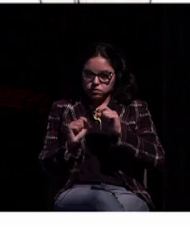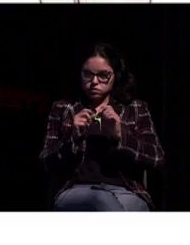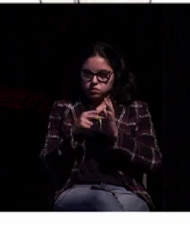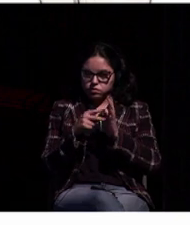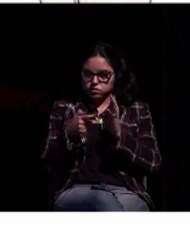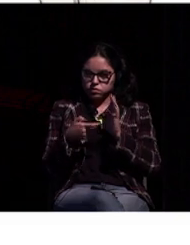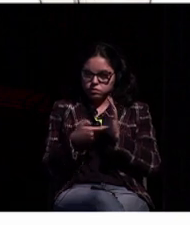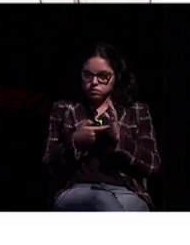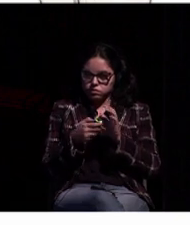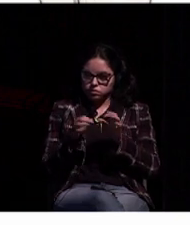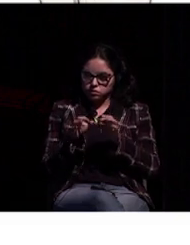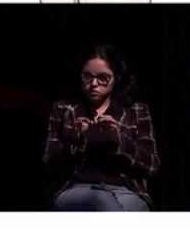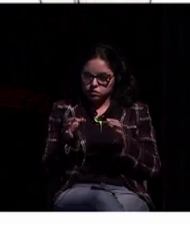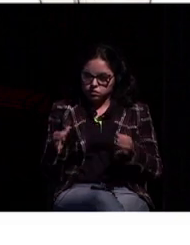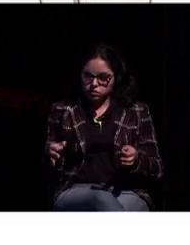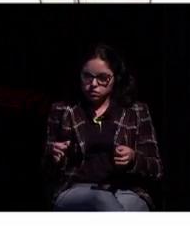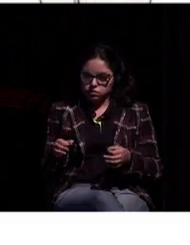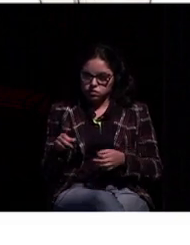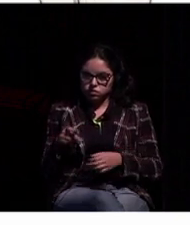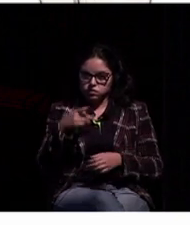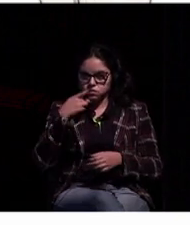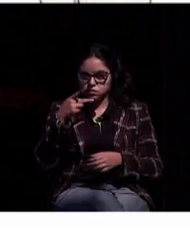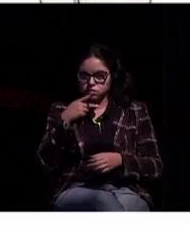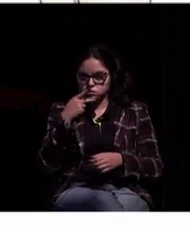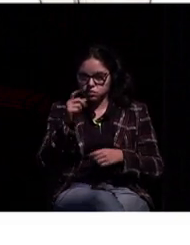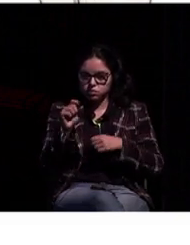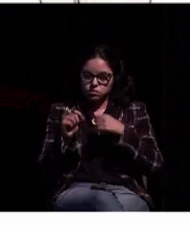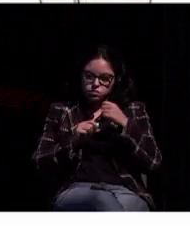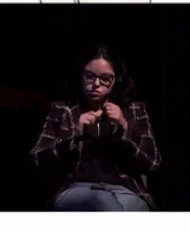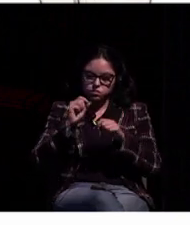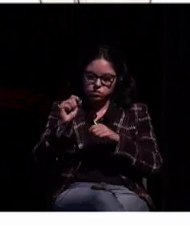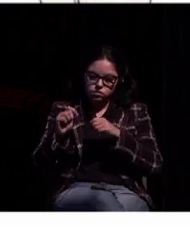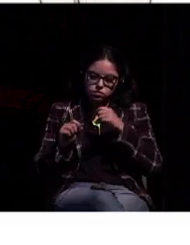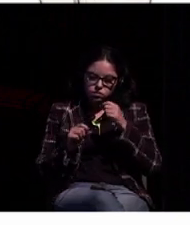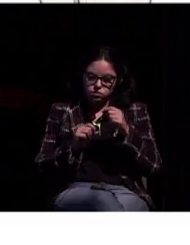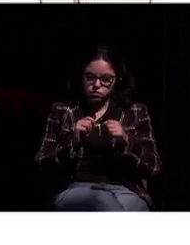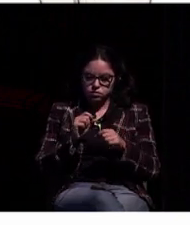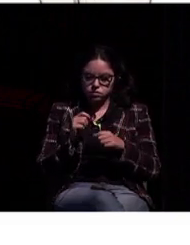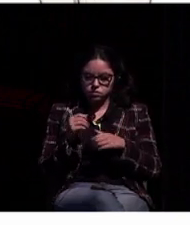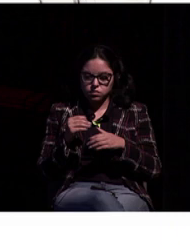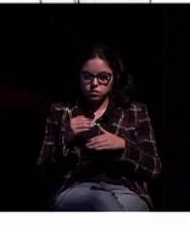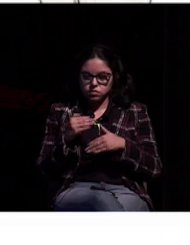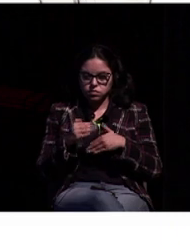We are talking about multiple consequences work degradation process,